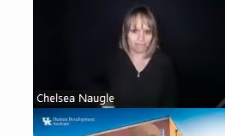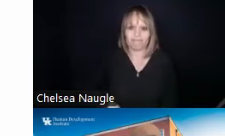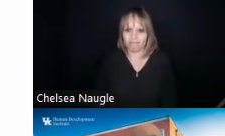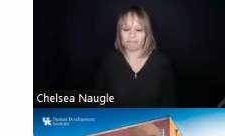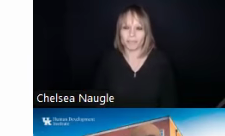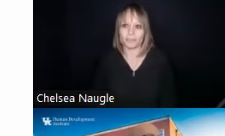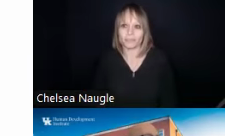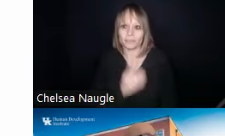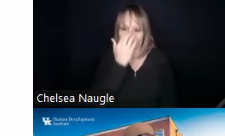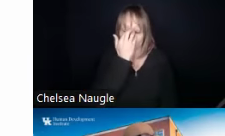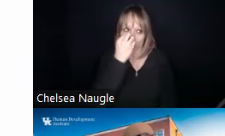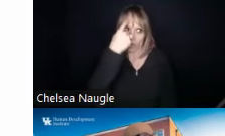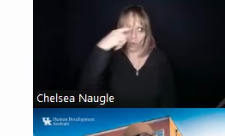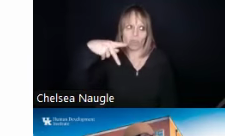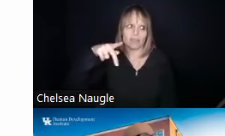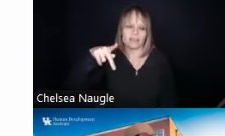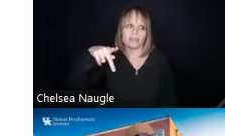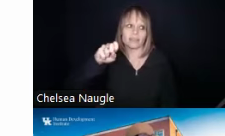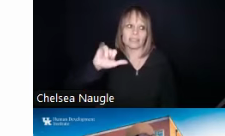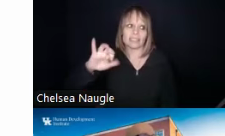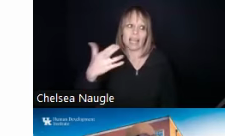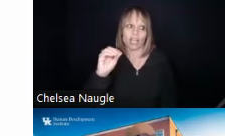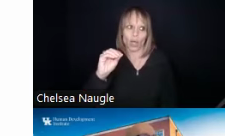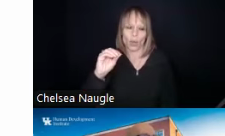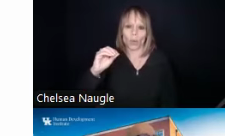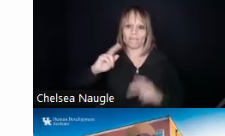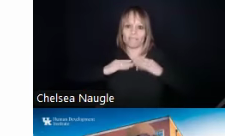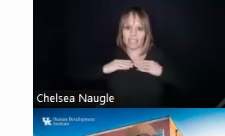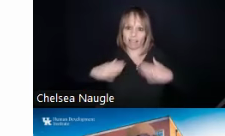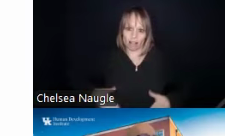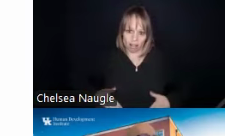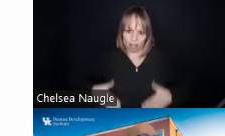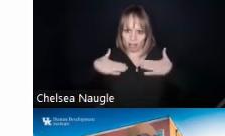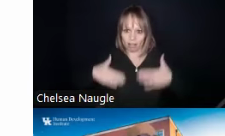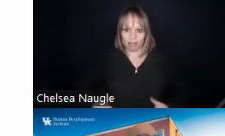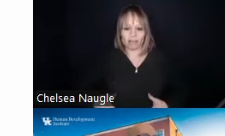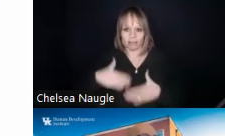psychophysiological side and moving into the things where both things are involved, uh you can see here we looked